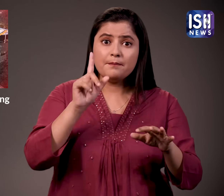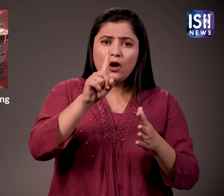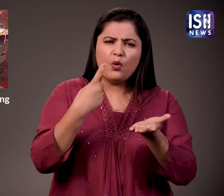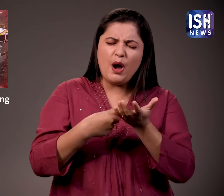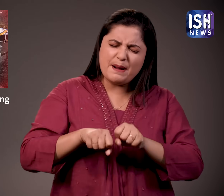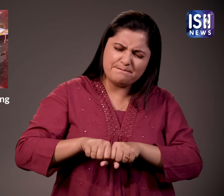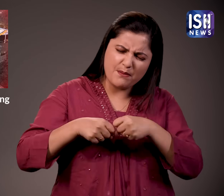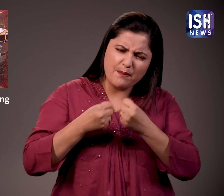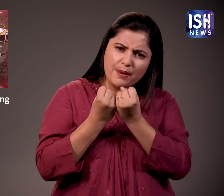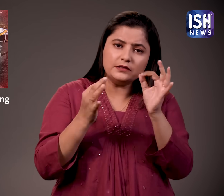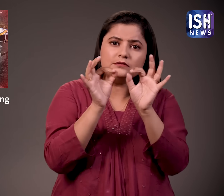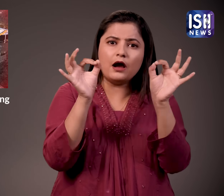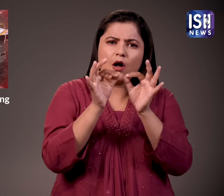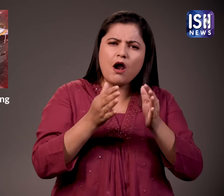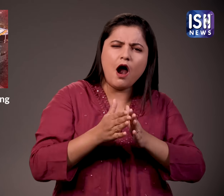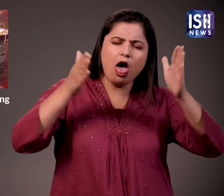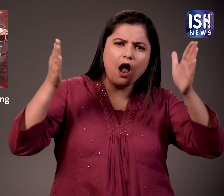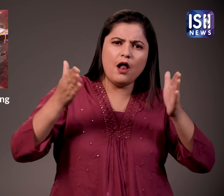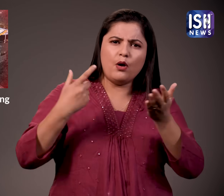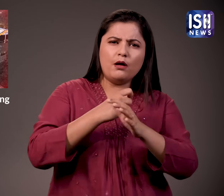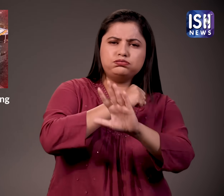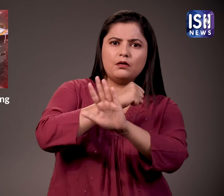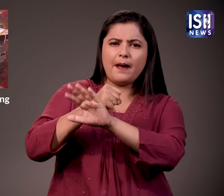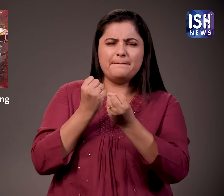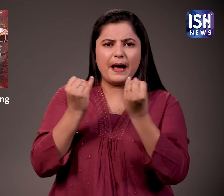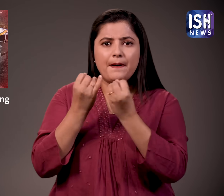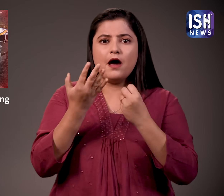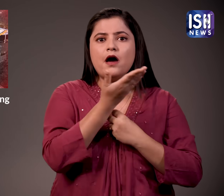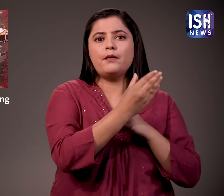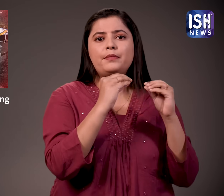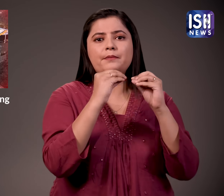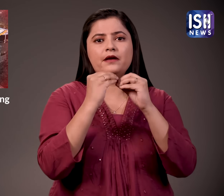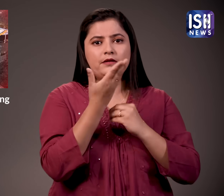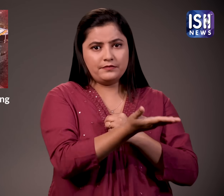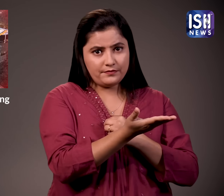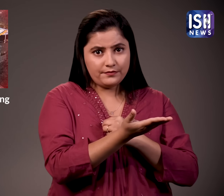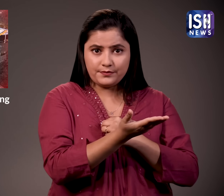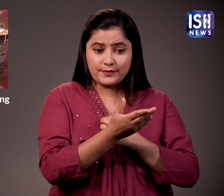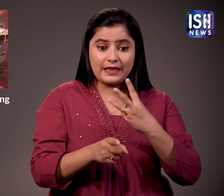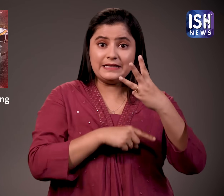However, he has allegedly breached the regulations of both entities multiple times.